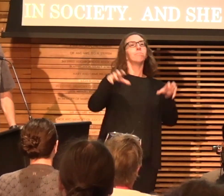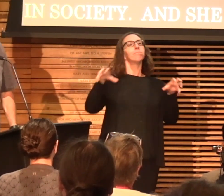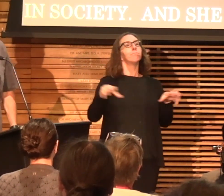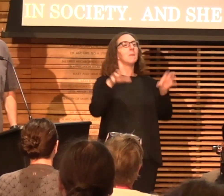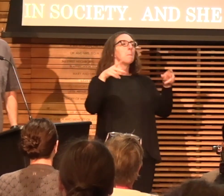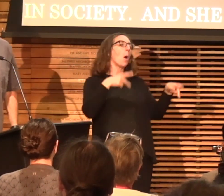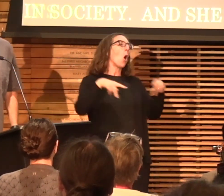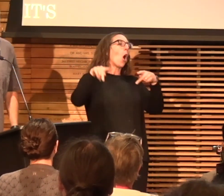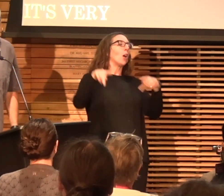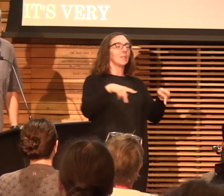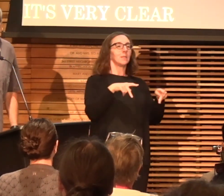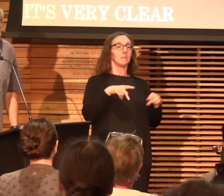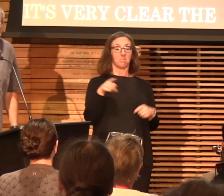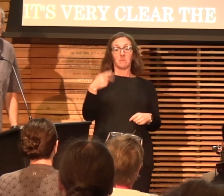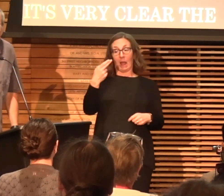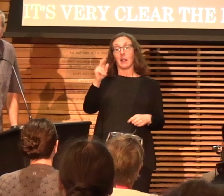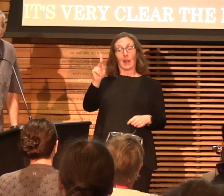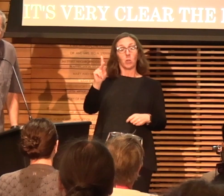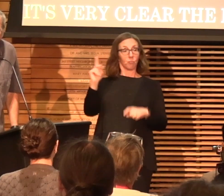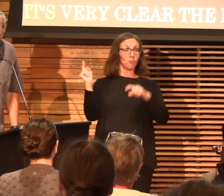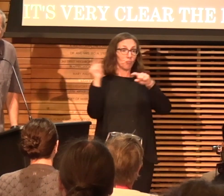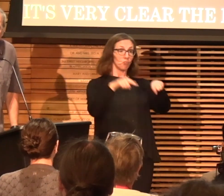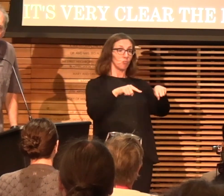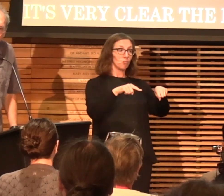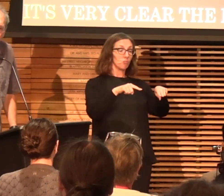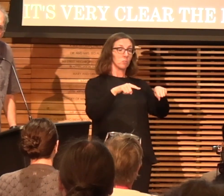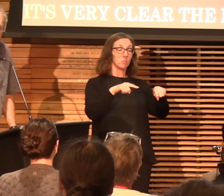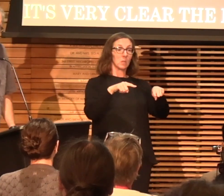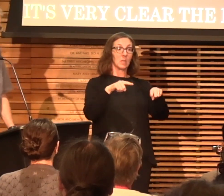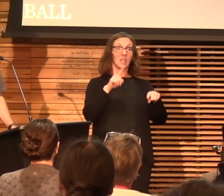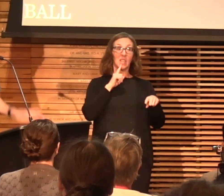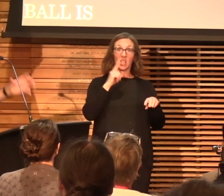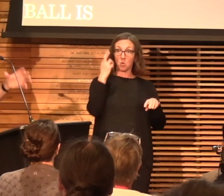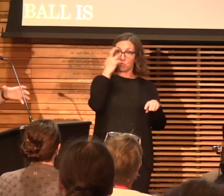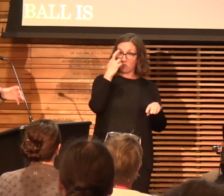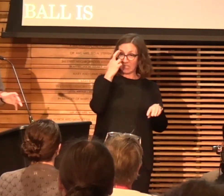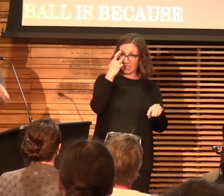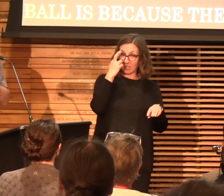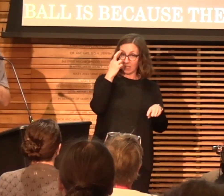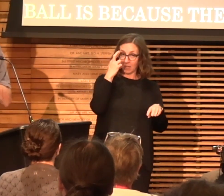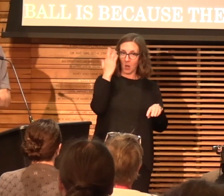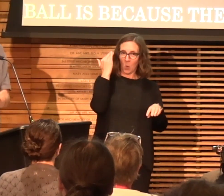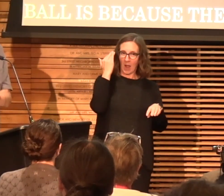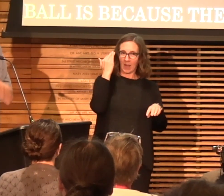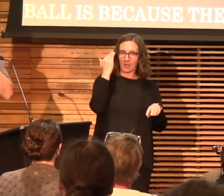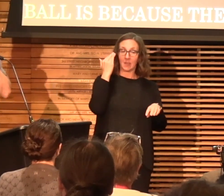It's very clear the reason she's attending this ball is because the guest of honor is Ralph Bunche.